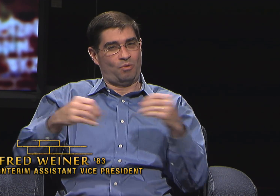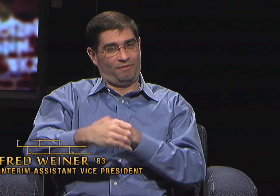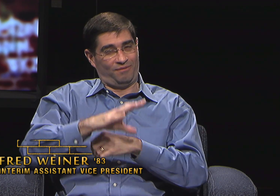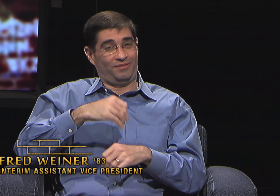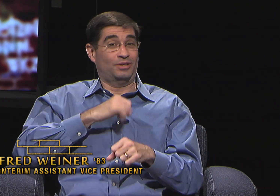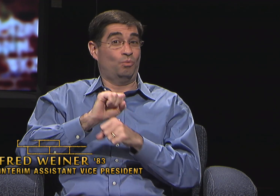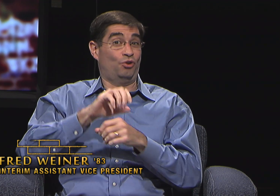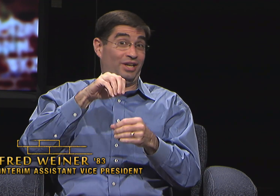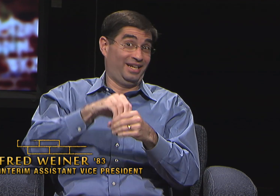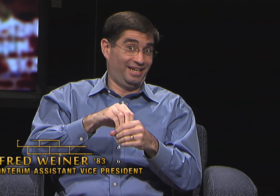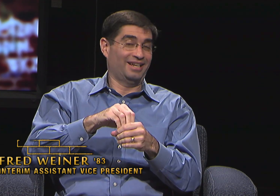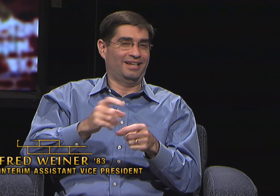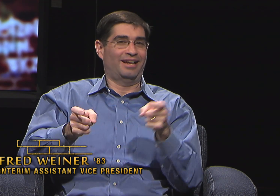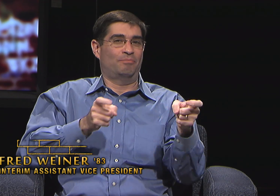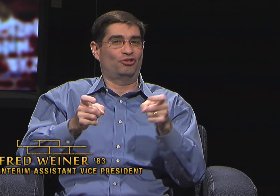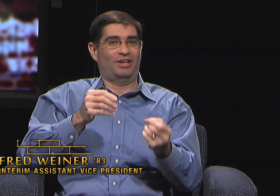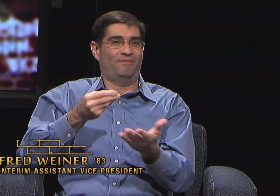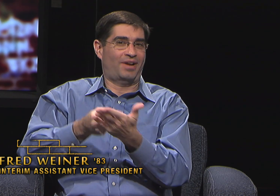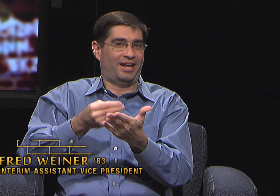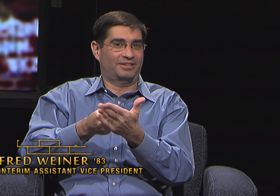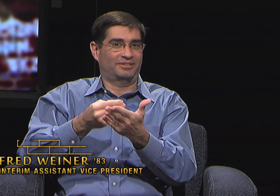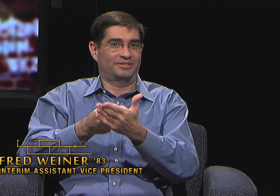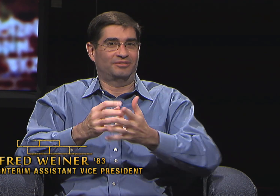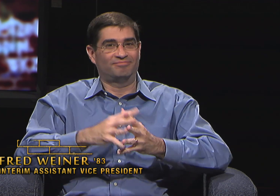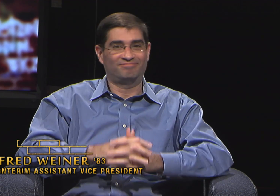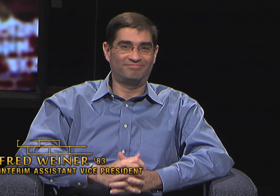in Administration and Finance.